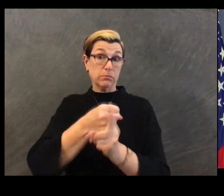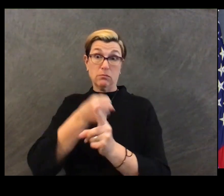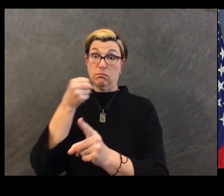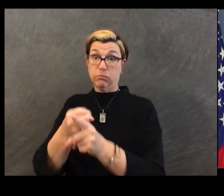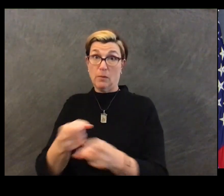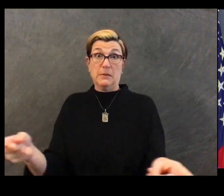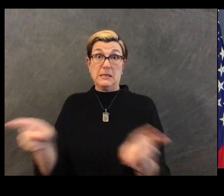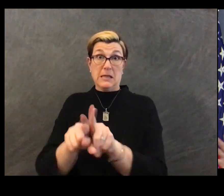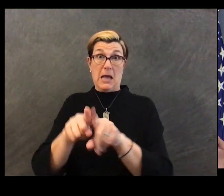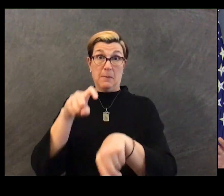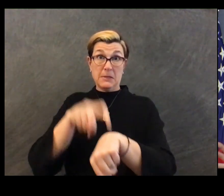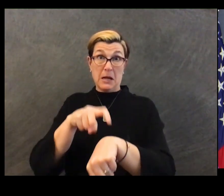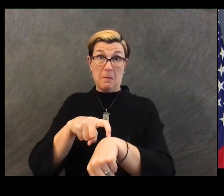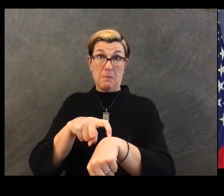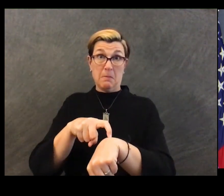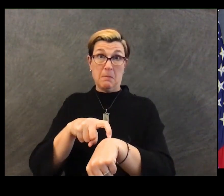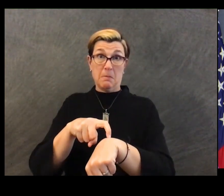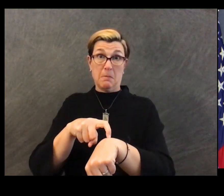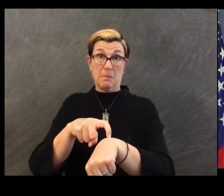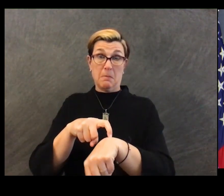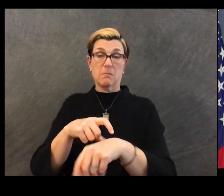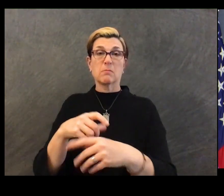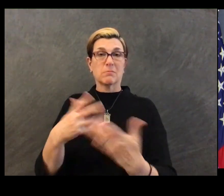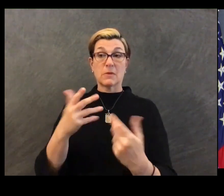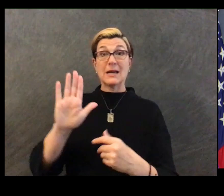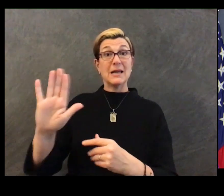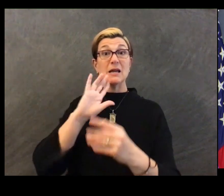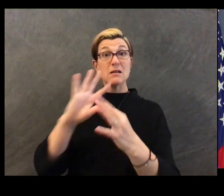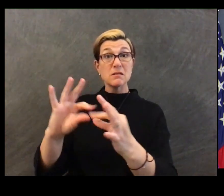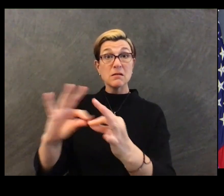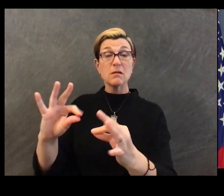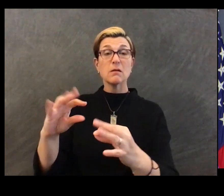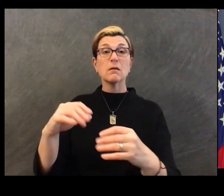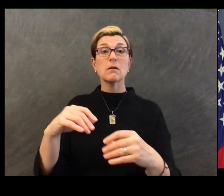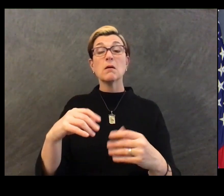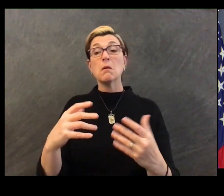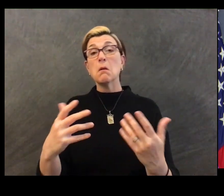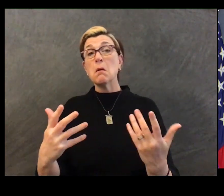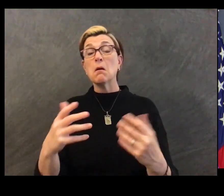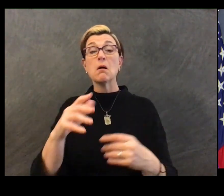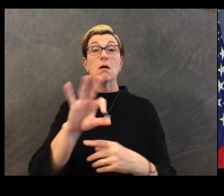some little flare-ups that will take care of we're gonna knock it out we'll knock it out fast but that's what he was referring to